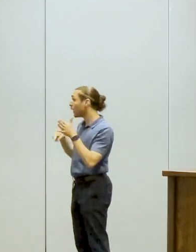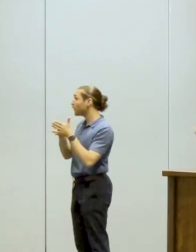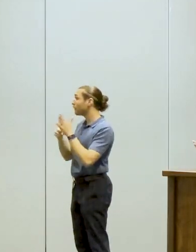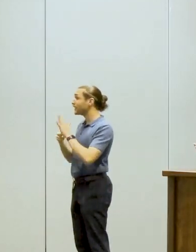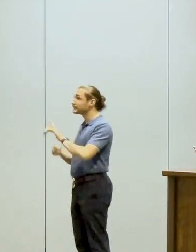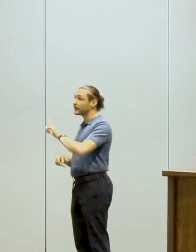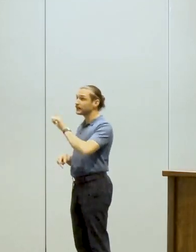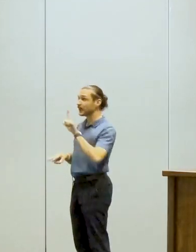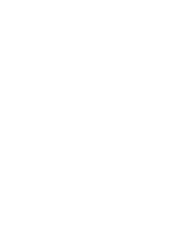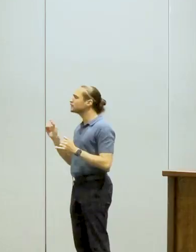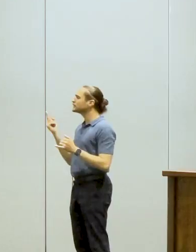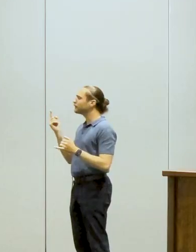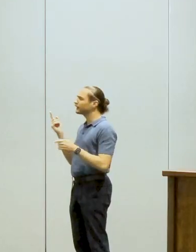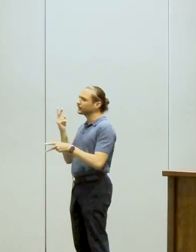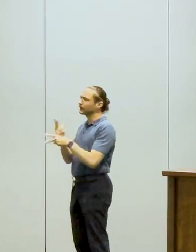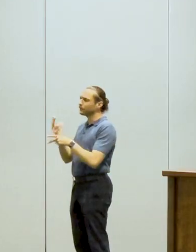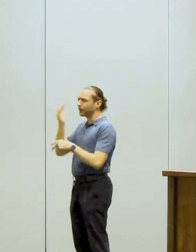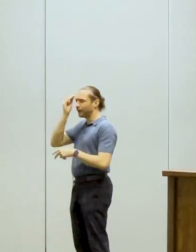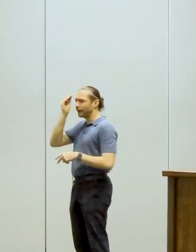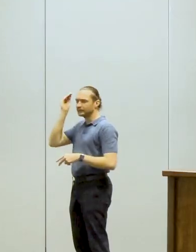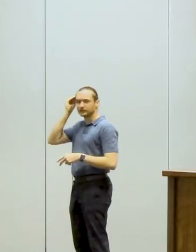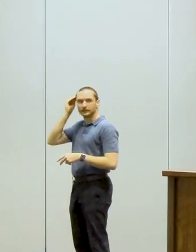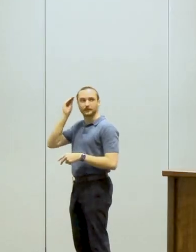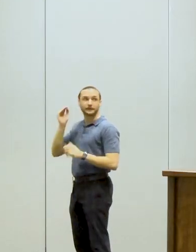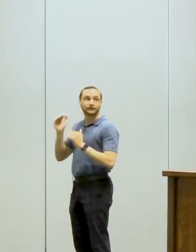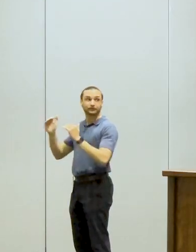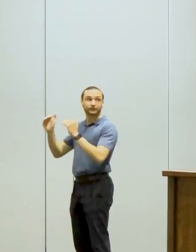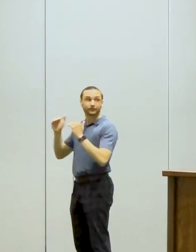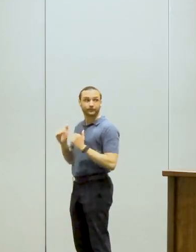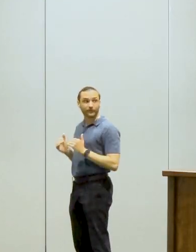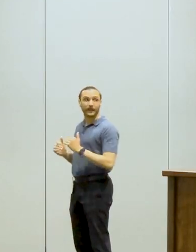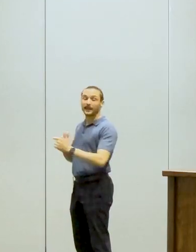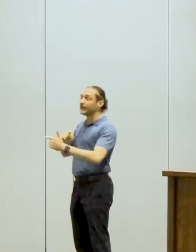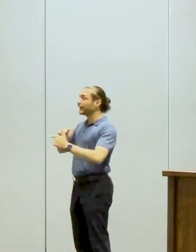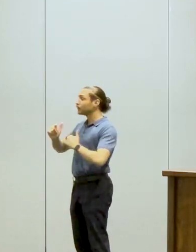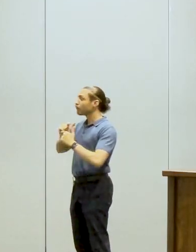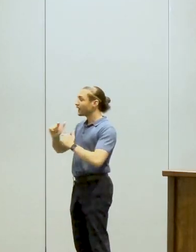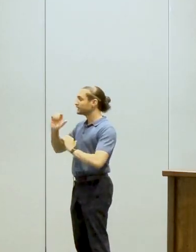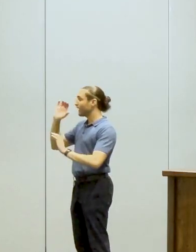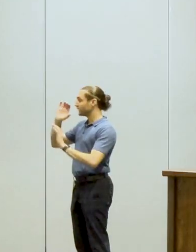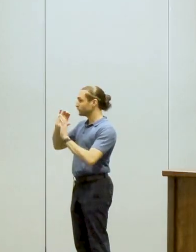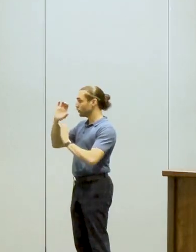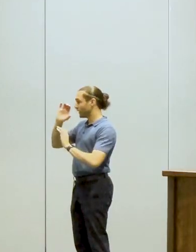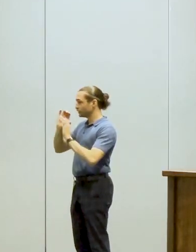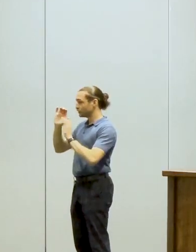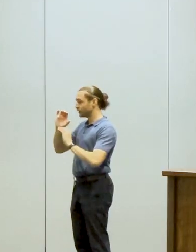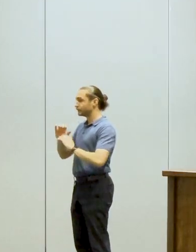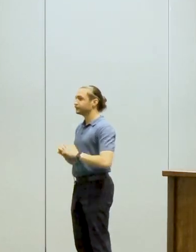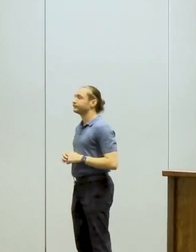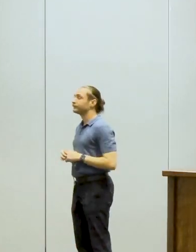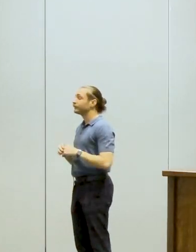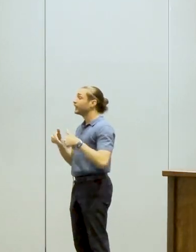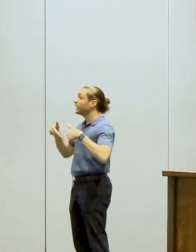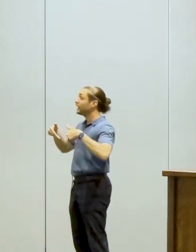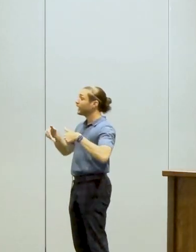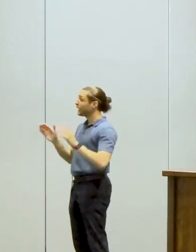movement, interactive exploration. So next one we're going to talk about, so it enables interactive exploration